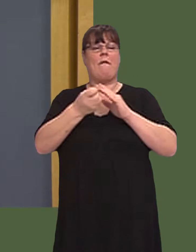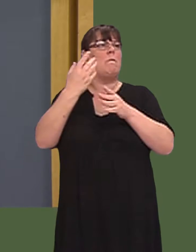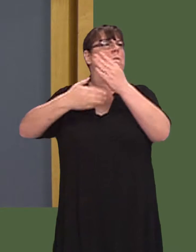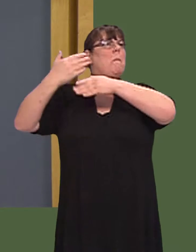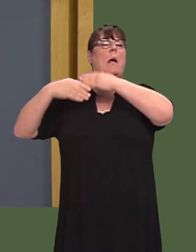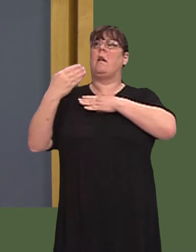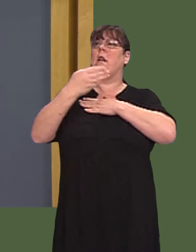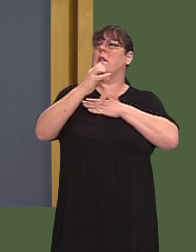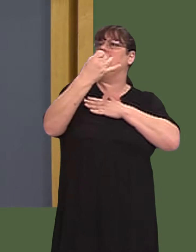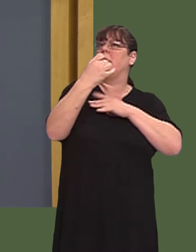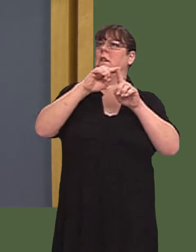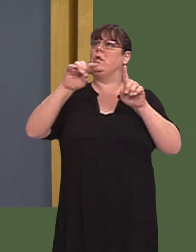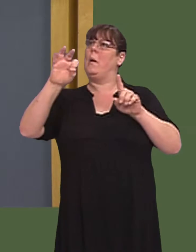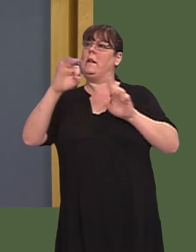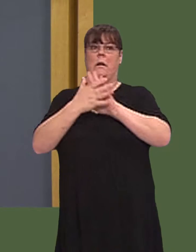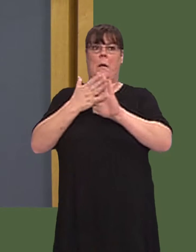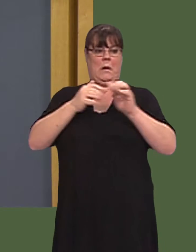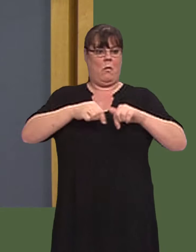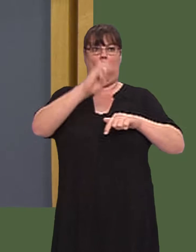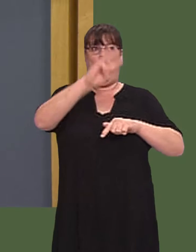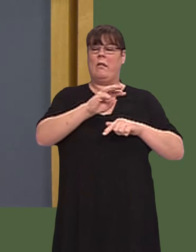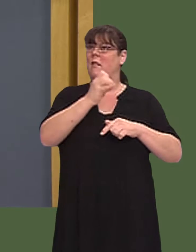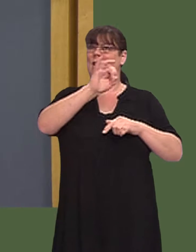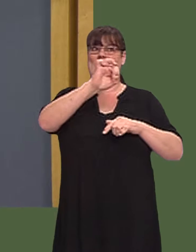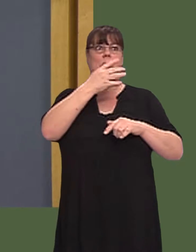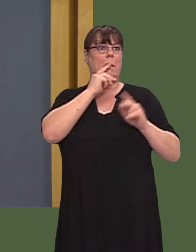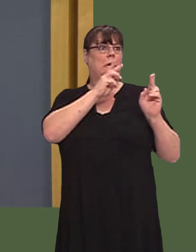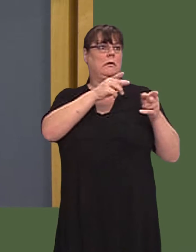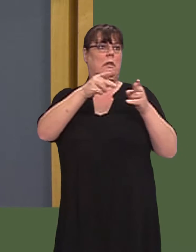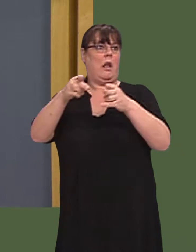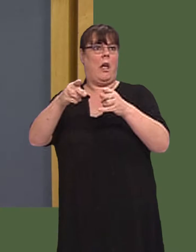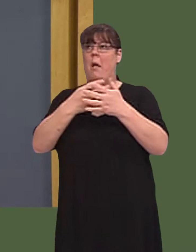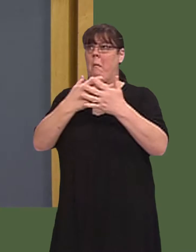course, has resulted in the death of 70 people from Wales, and many more people are still